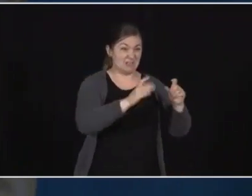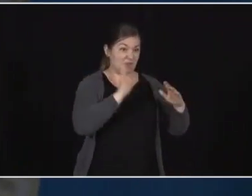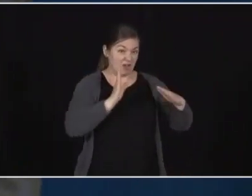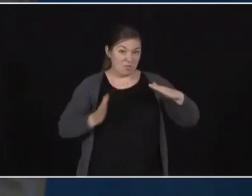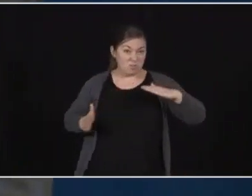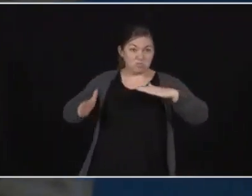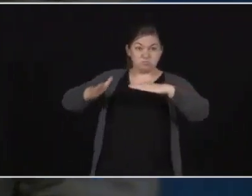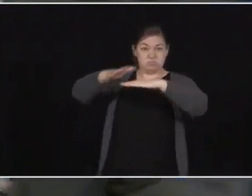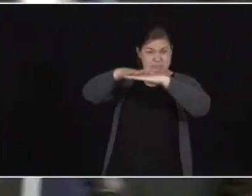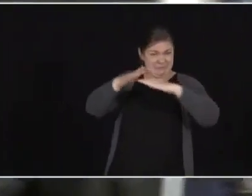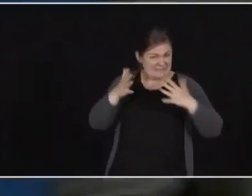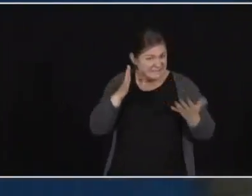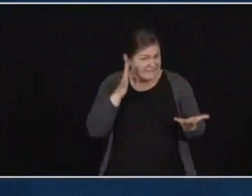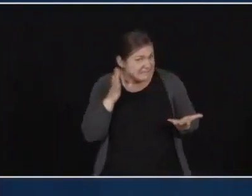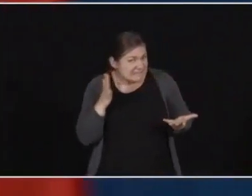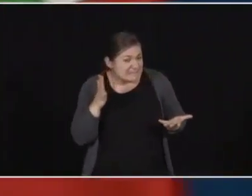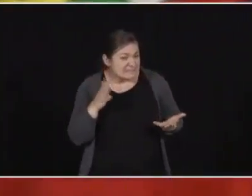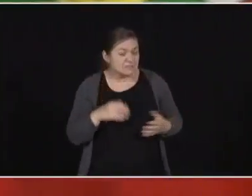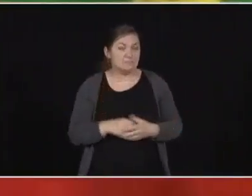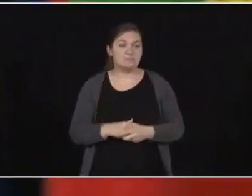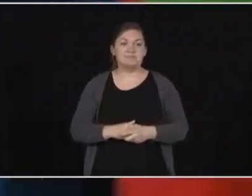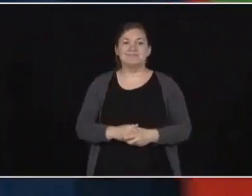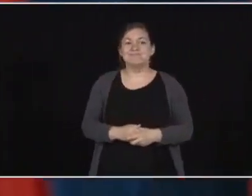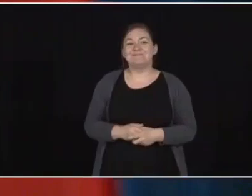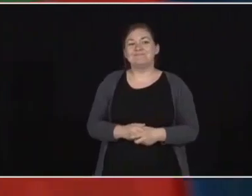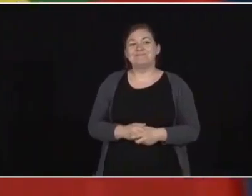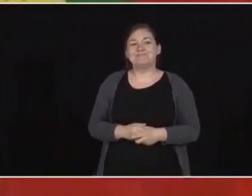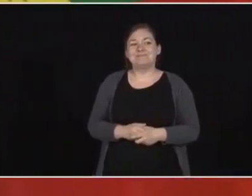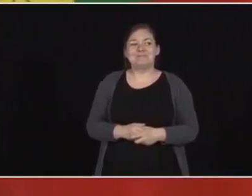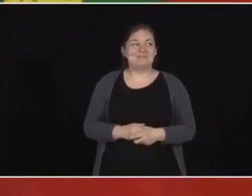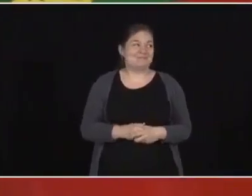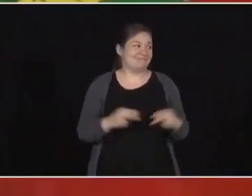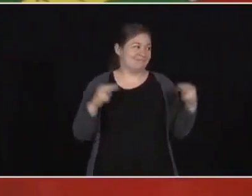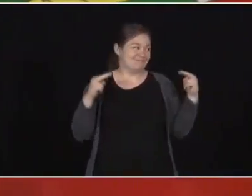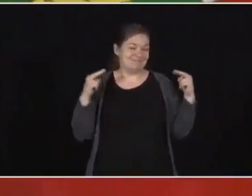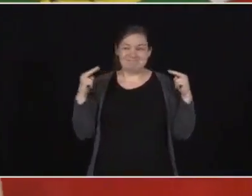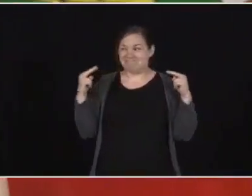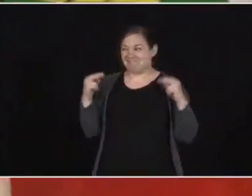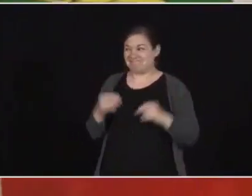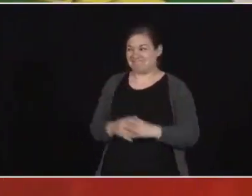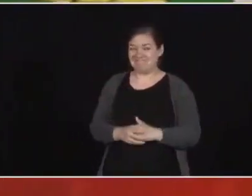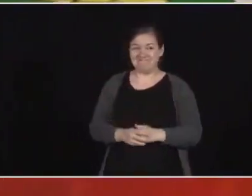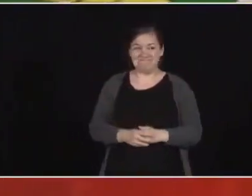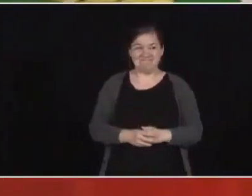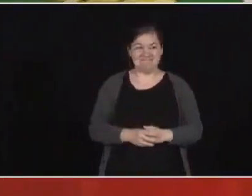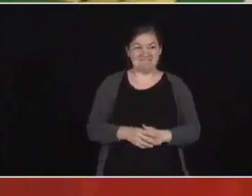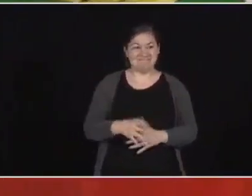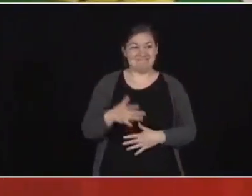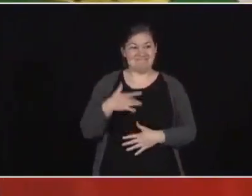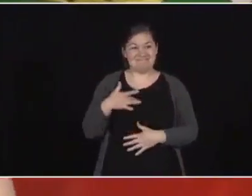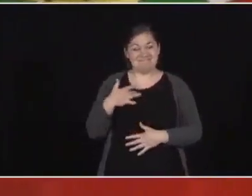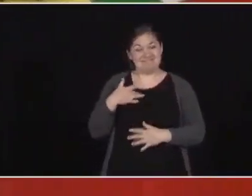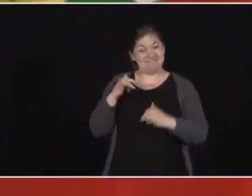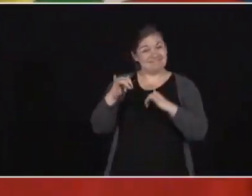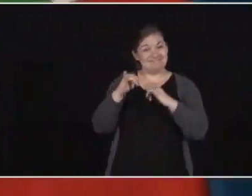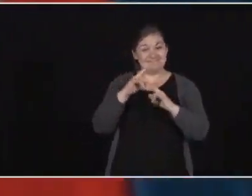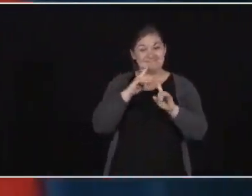The three of us all know a similar answer to that one. We will all go with this one.